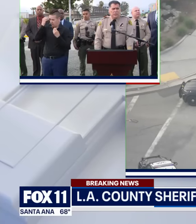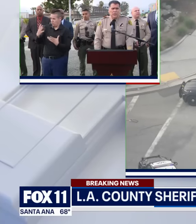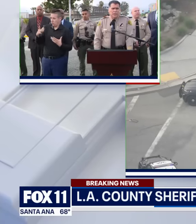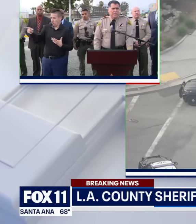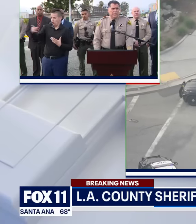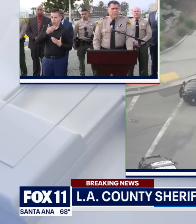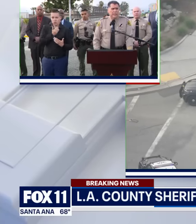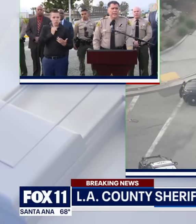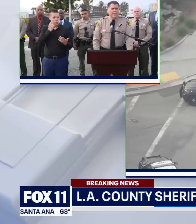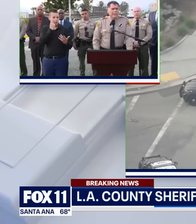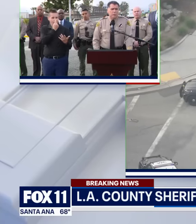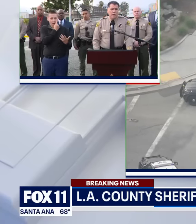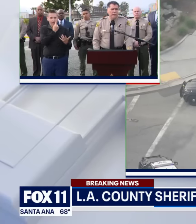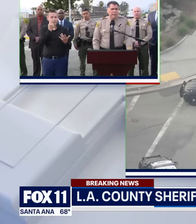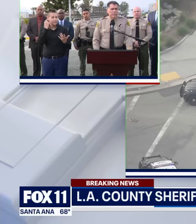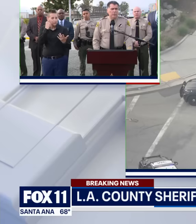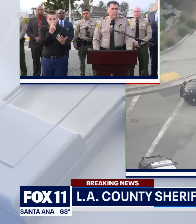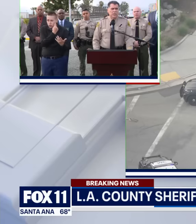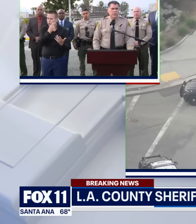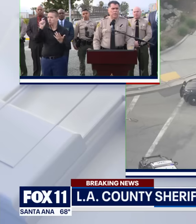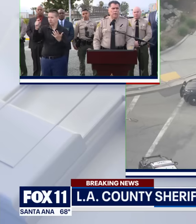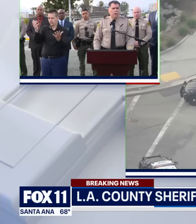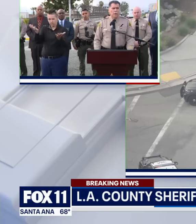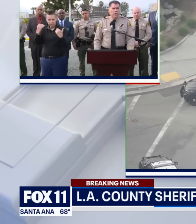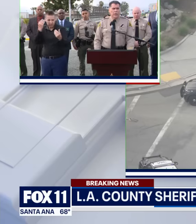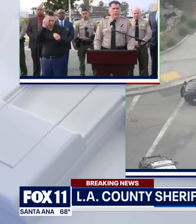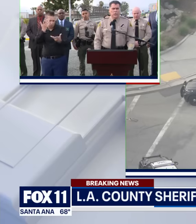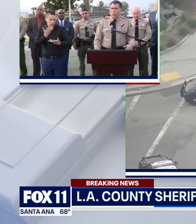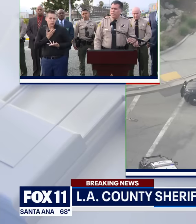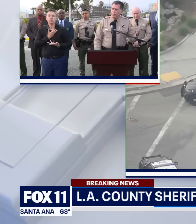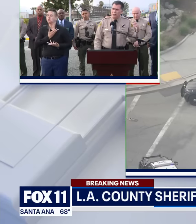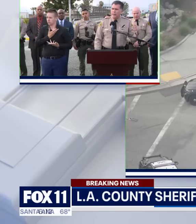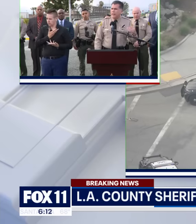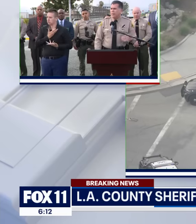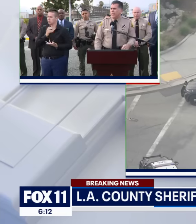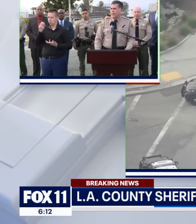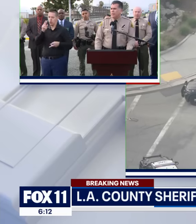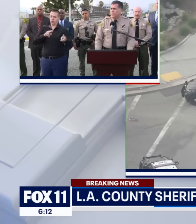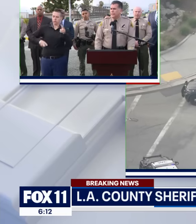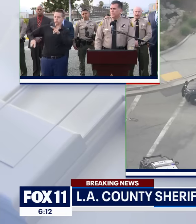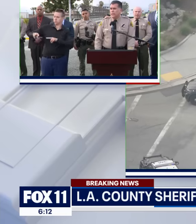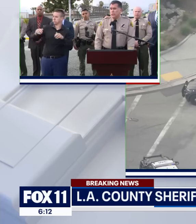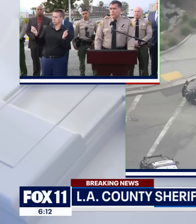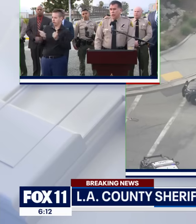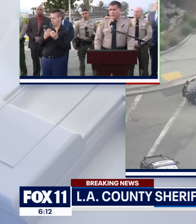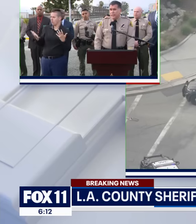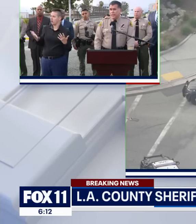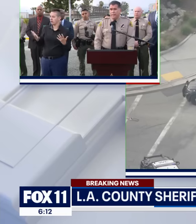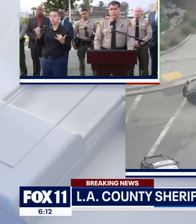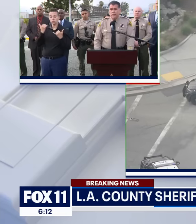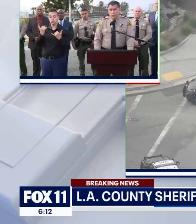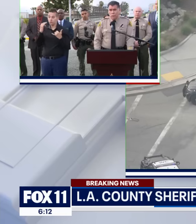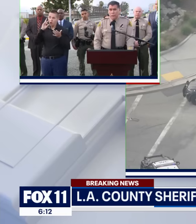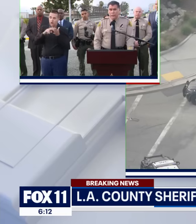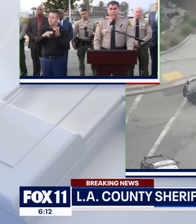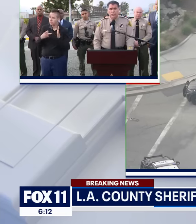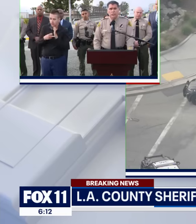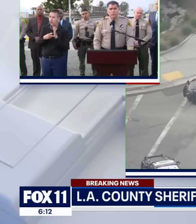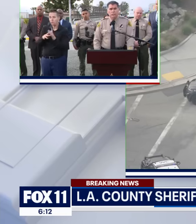area, other area, do you have any reason to suspect tied to that community? All options are on the table. We don't know. So